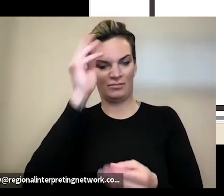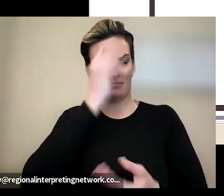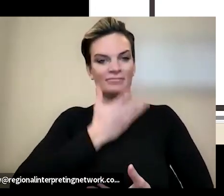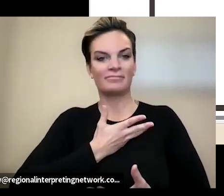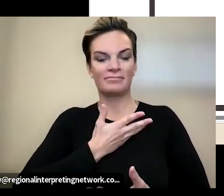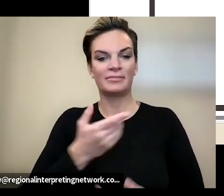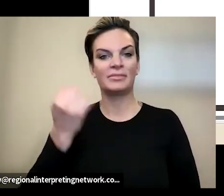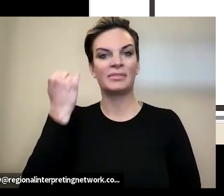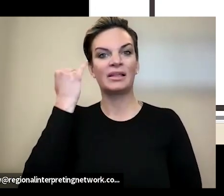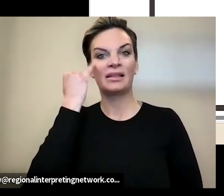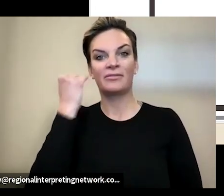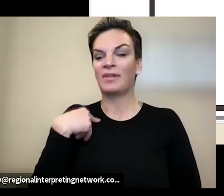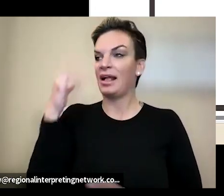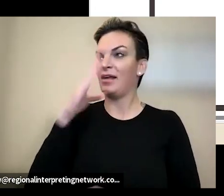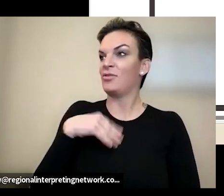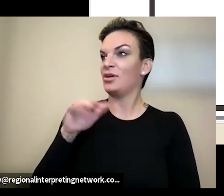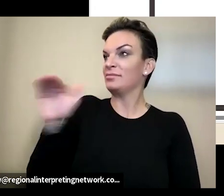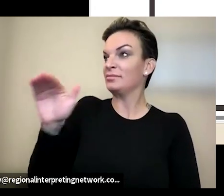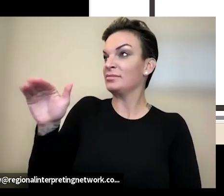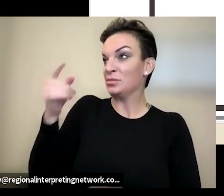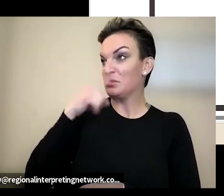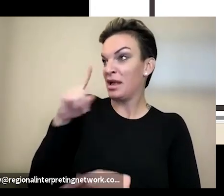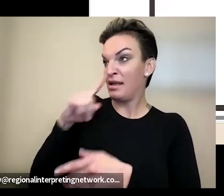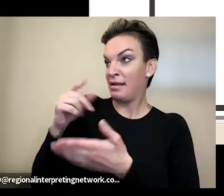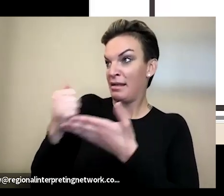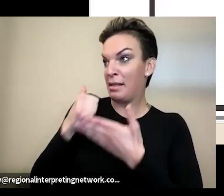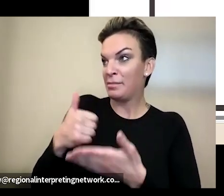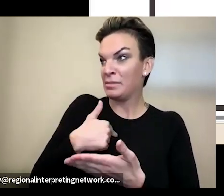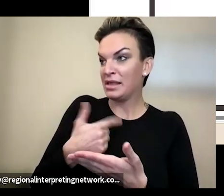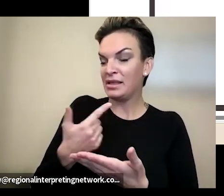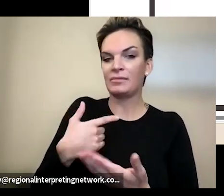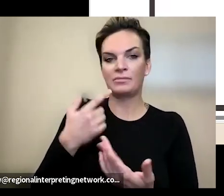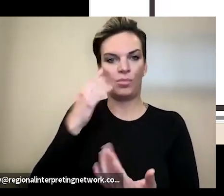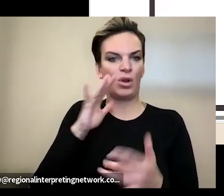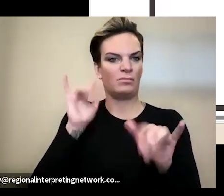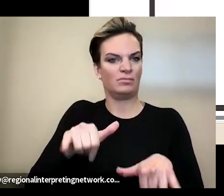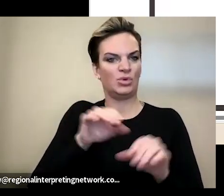you help me with that?" I would still be not sleeping because if I don't take medication,